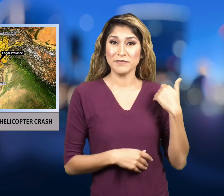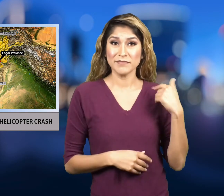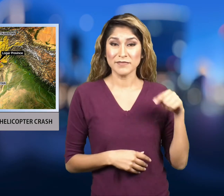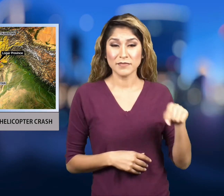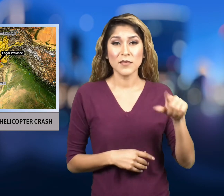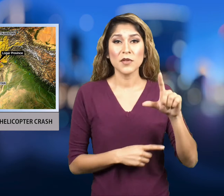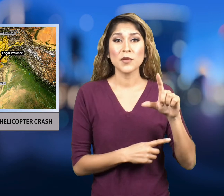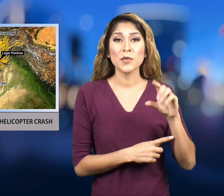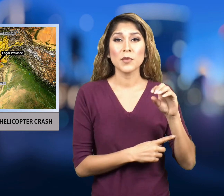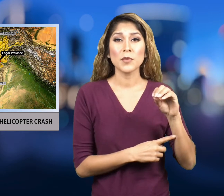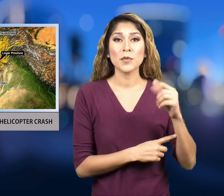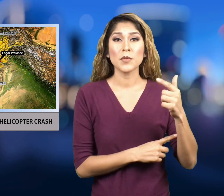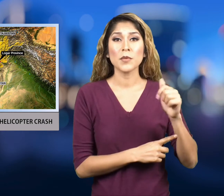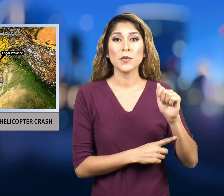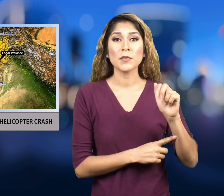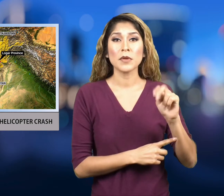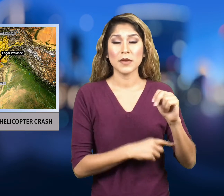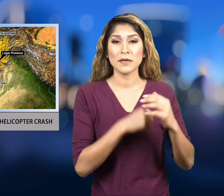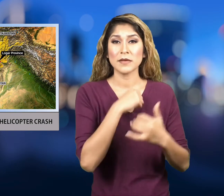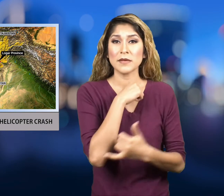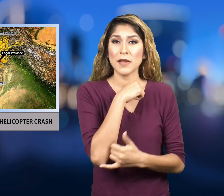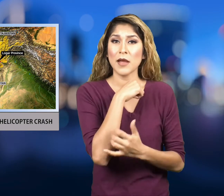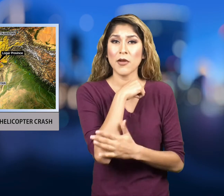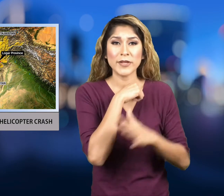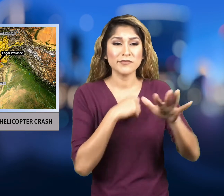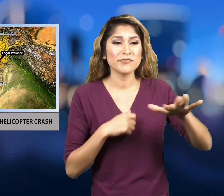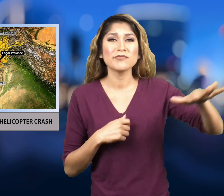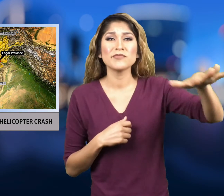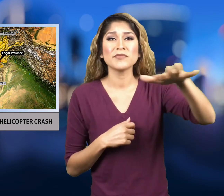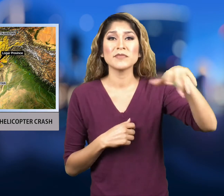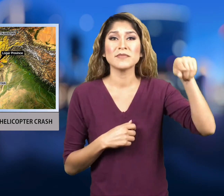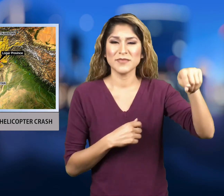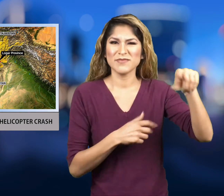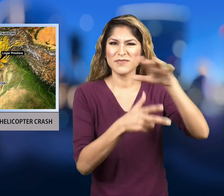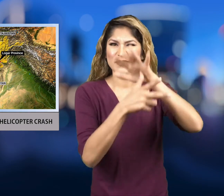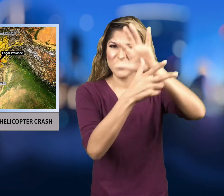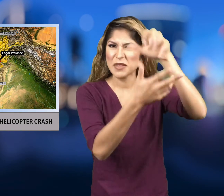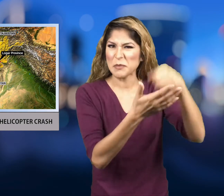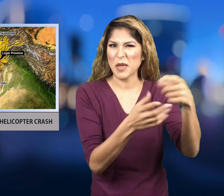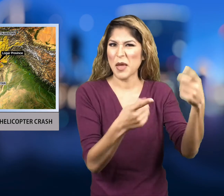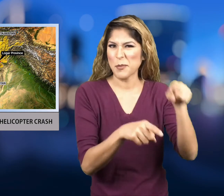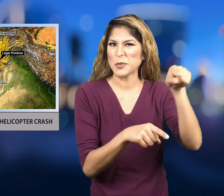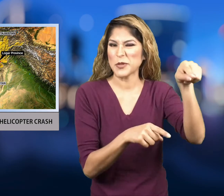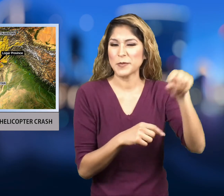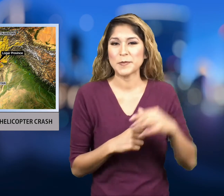in the Logar province